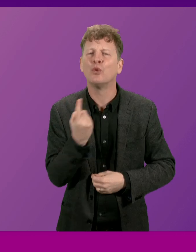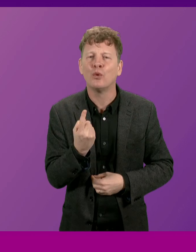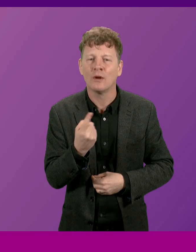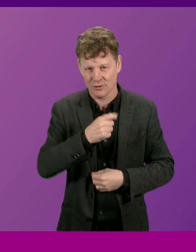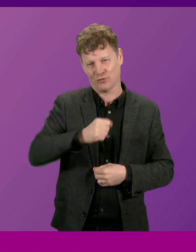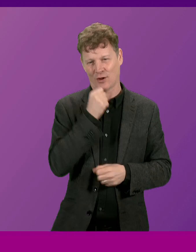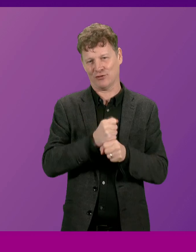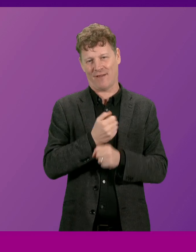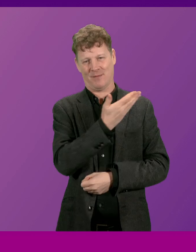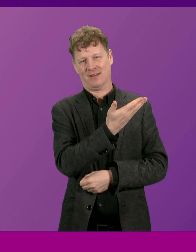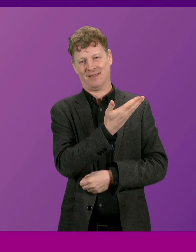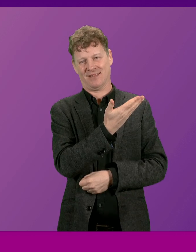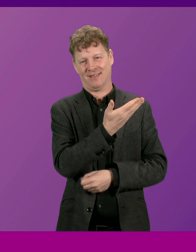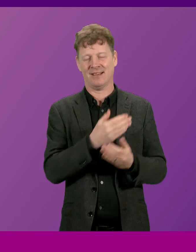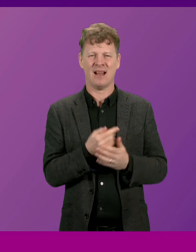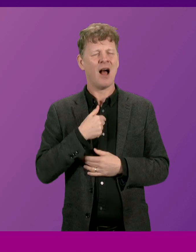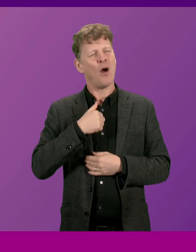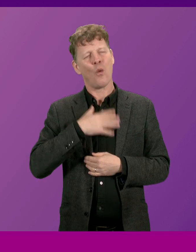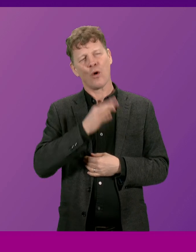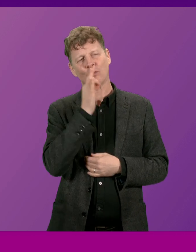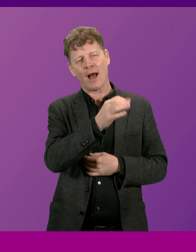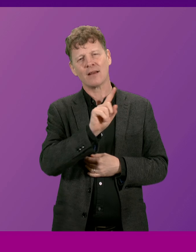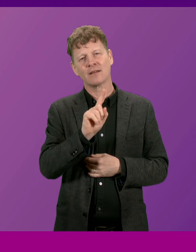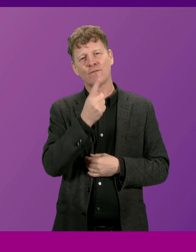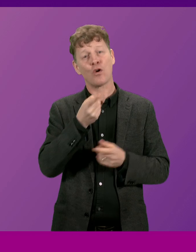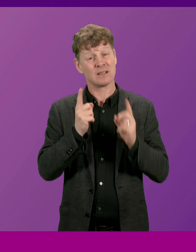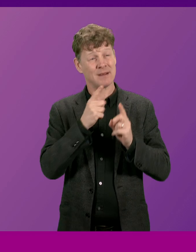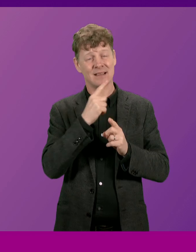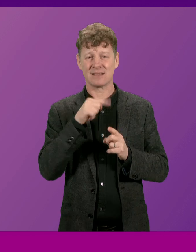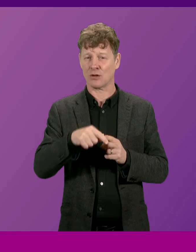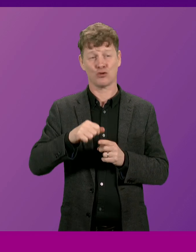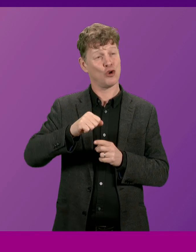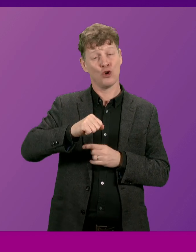I also want to ask the First Minister about one of Scotland’s greatest miscarriages of